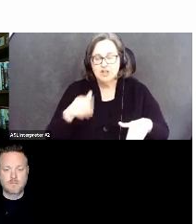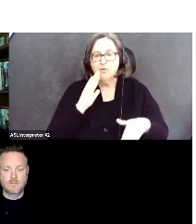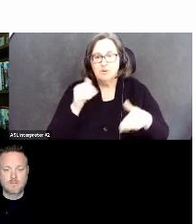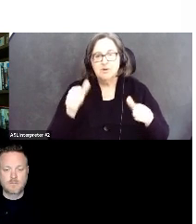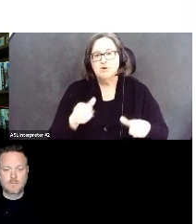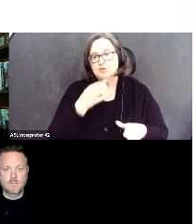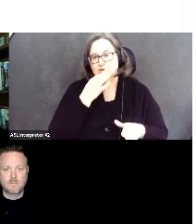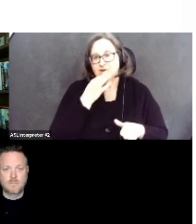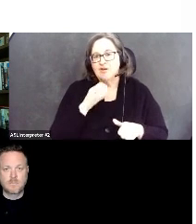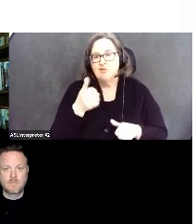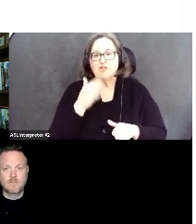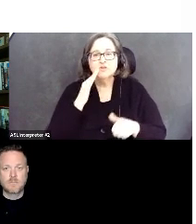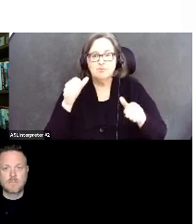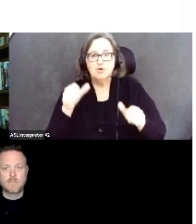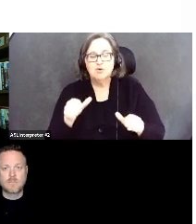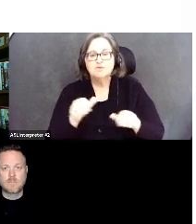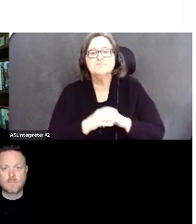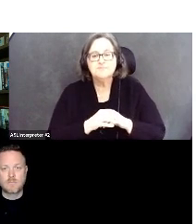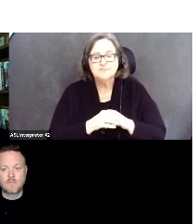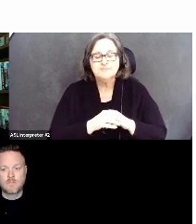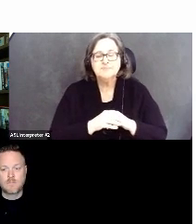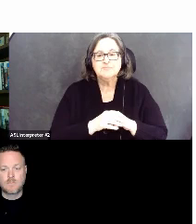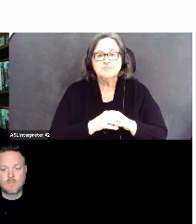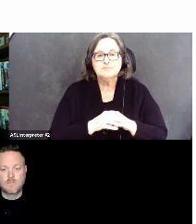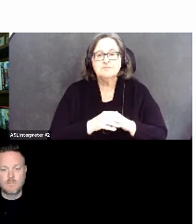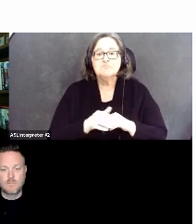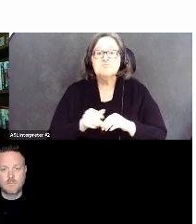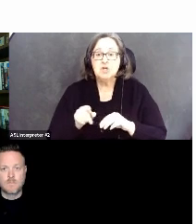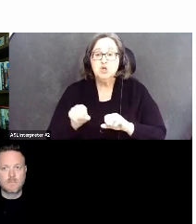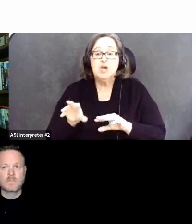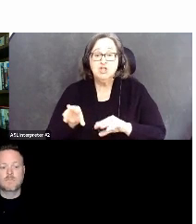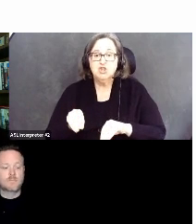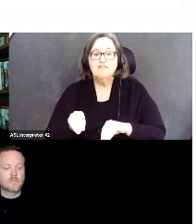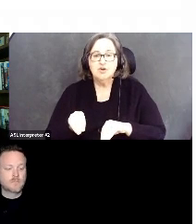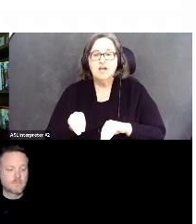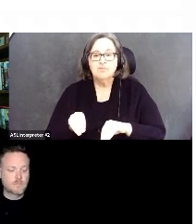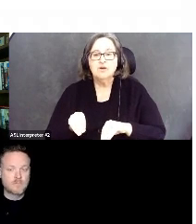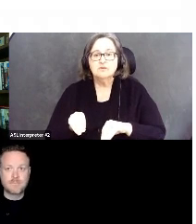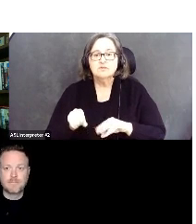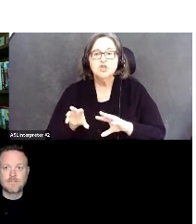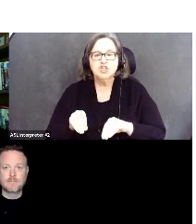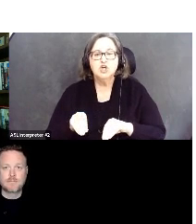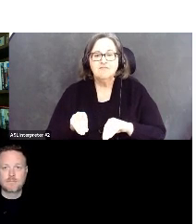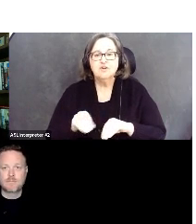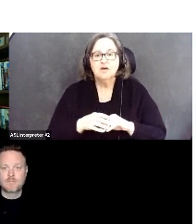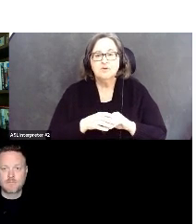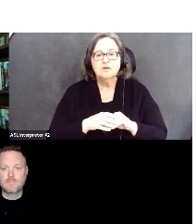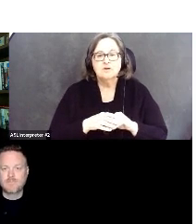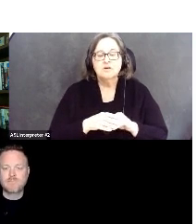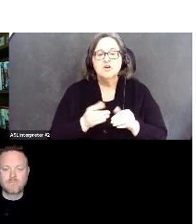others will be posted as we can get them there. So that brings us to our first poll of the day.